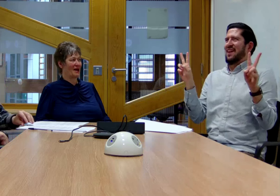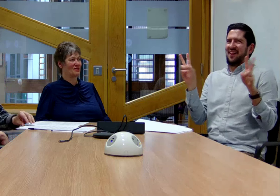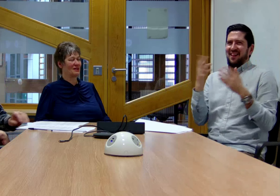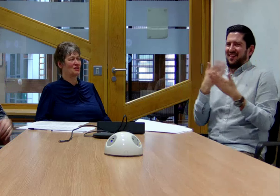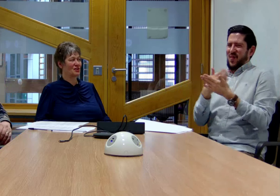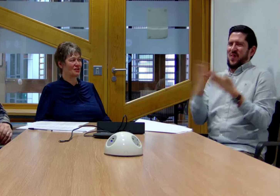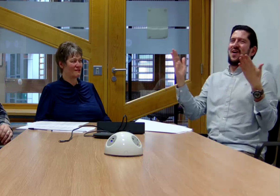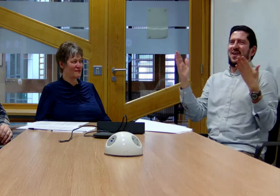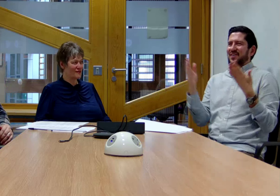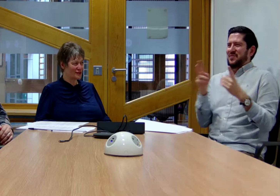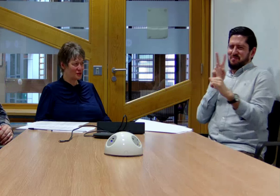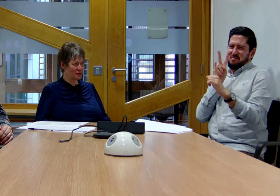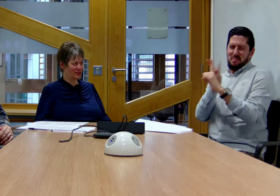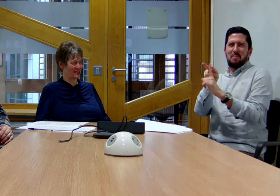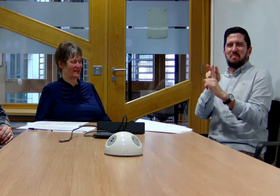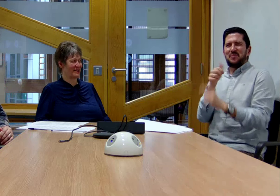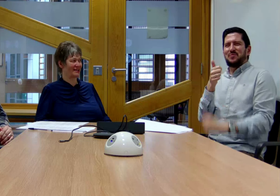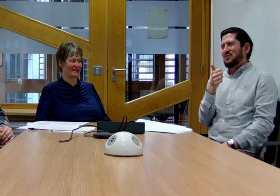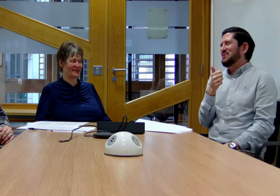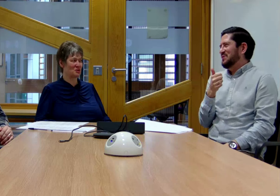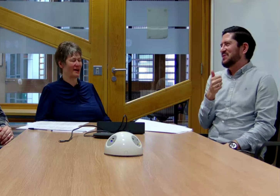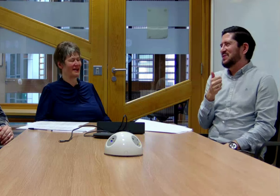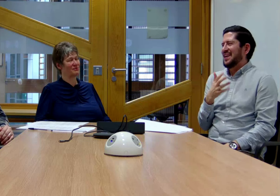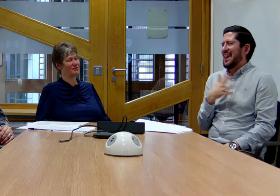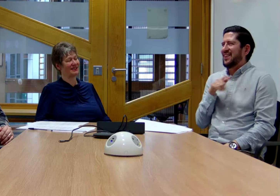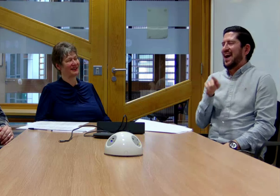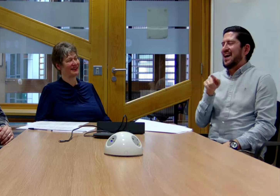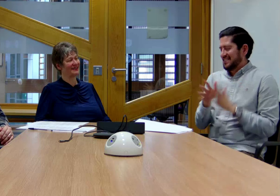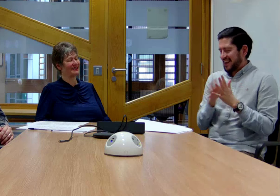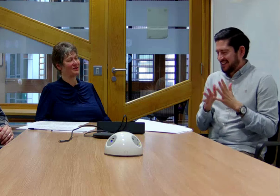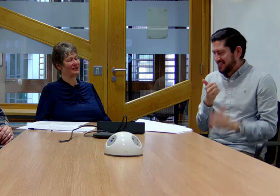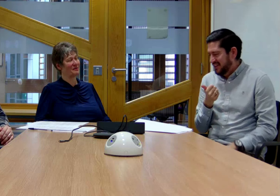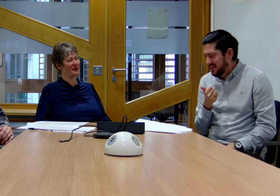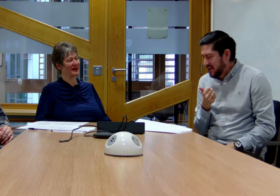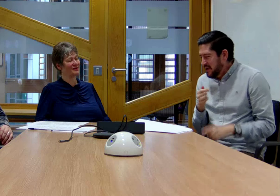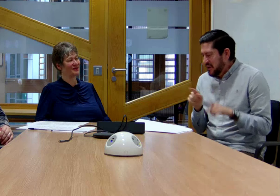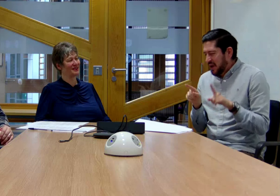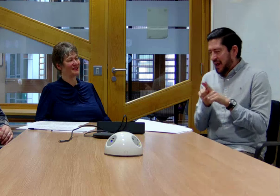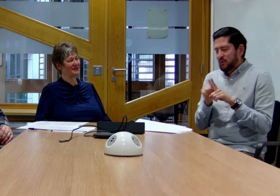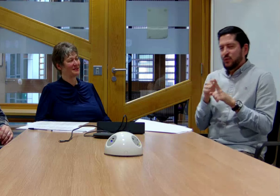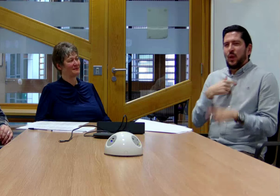actually get a hold of them and say ...I think it's such a visual sign. I think that's why